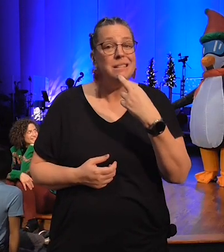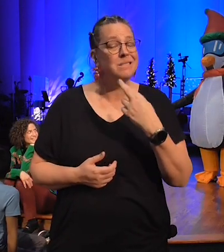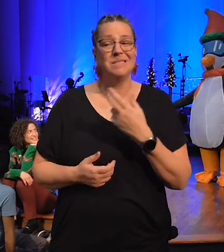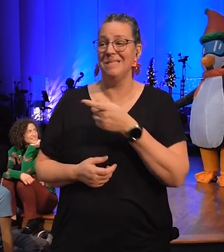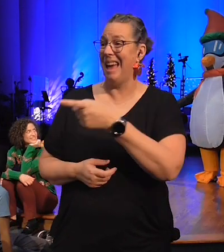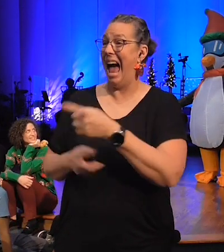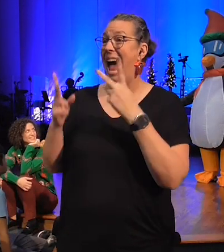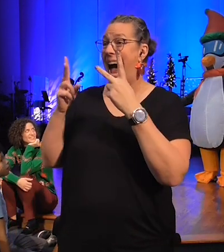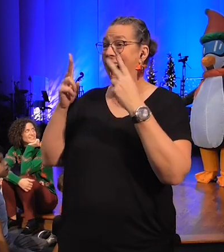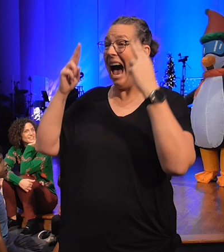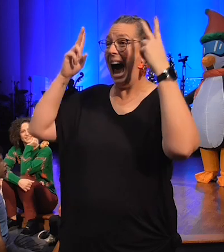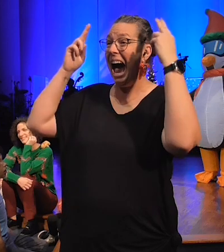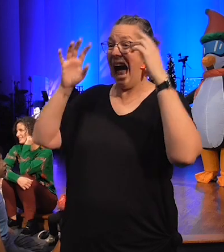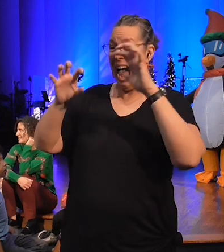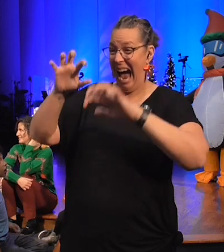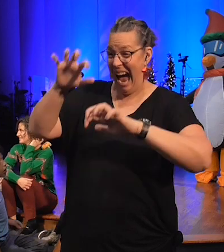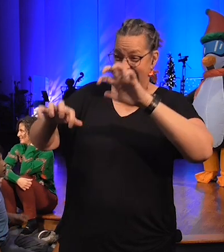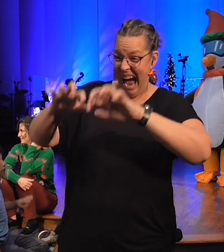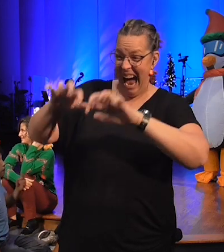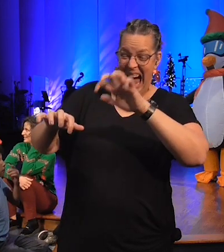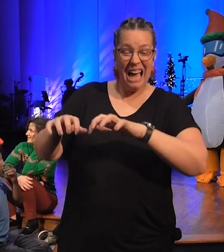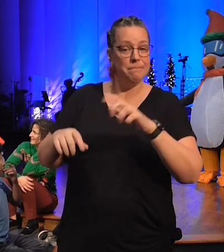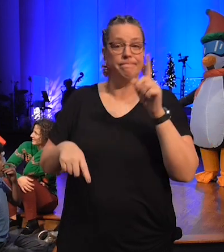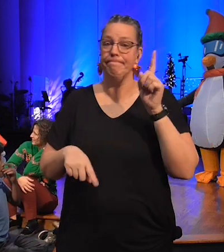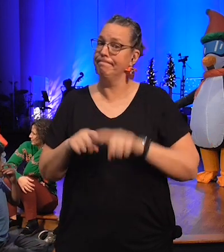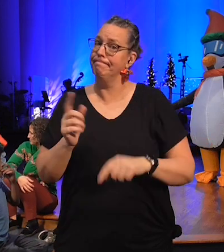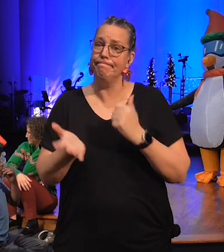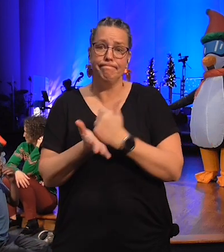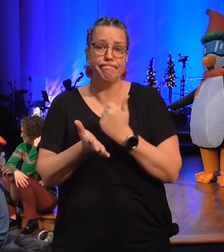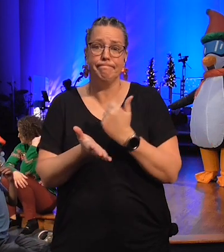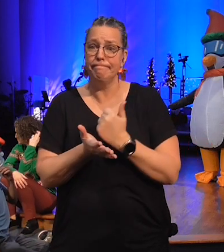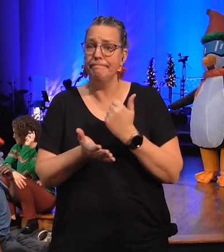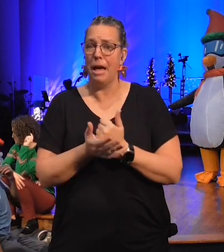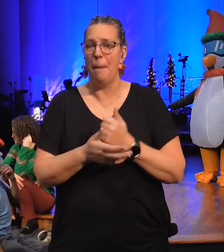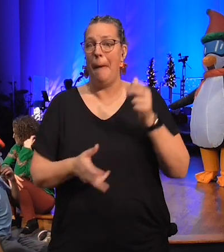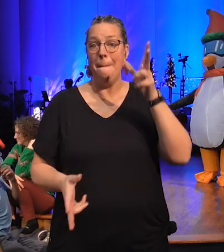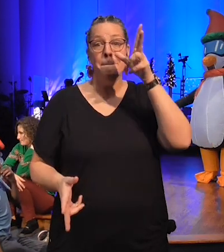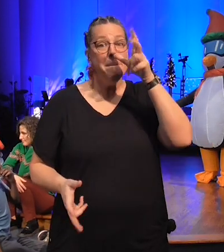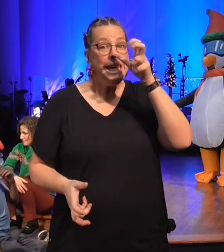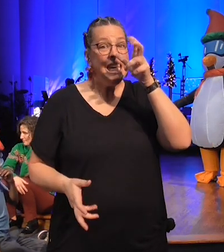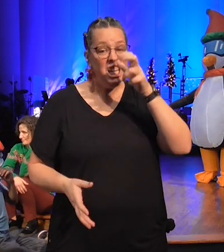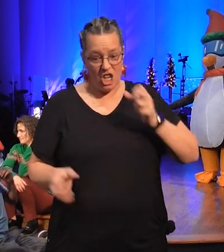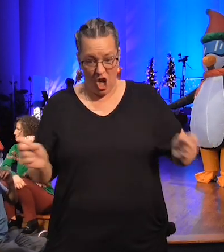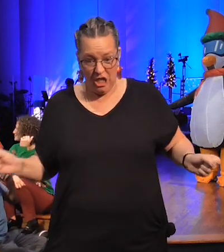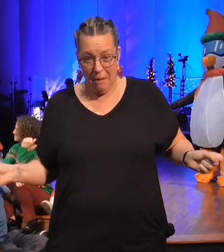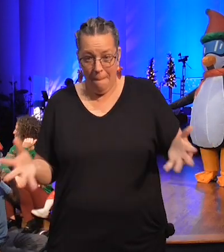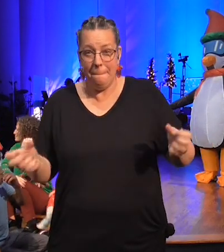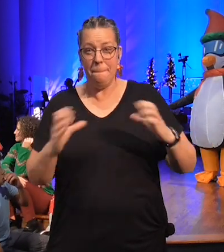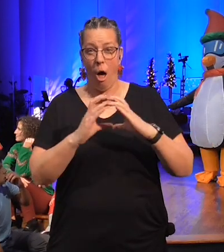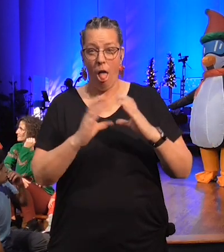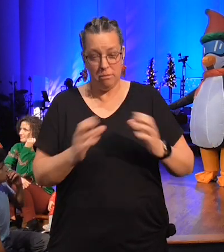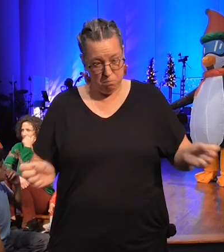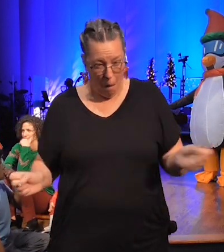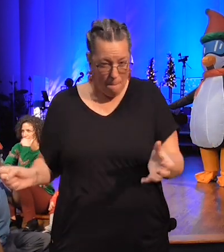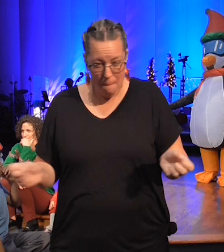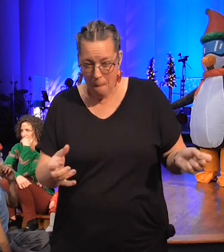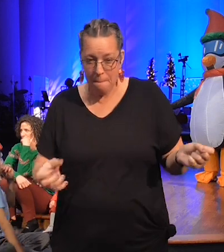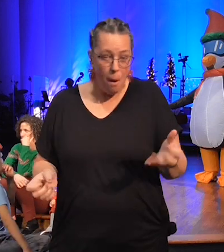warm Donuts didn't defrost them and the Barber's sharp claws couldn't crack them and The Beetles